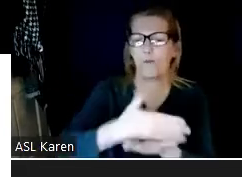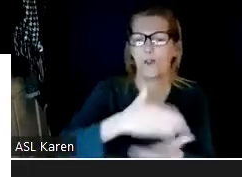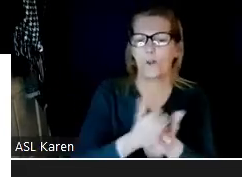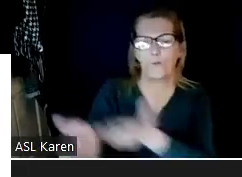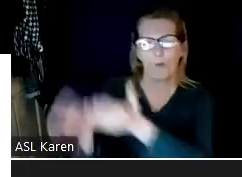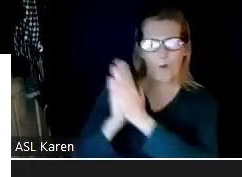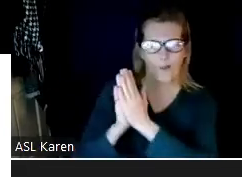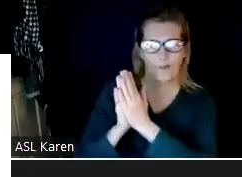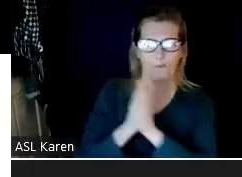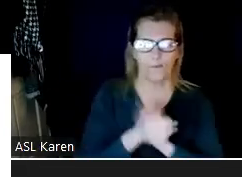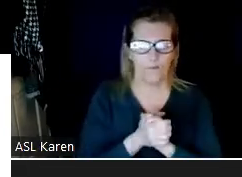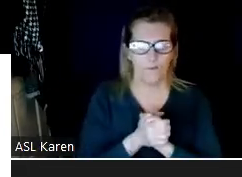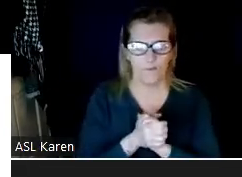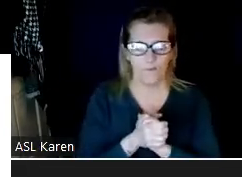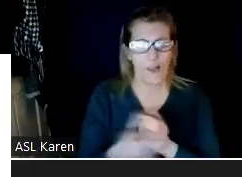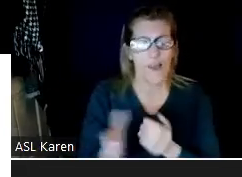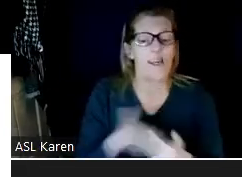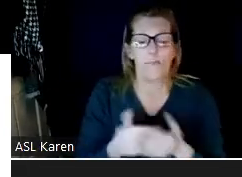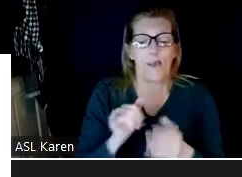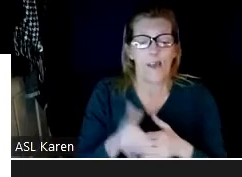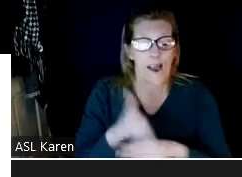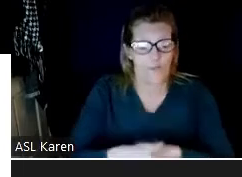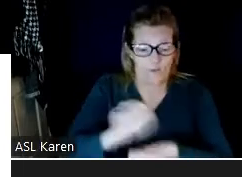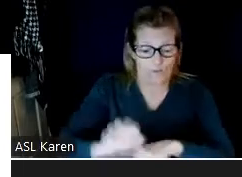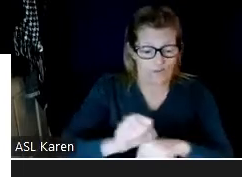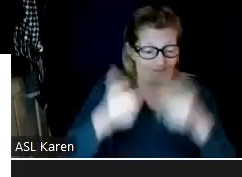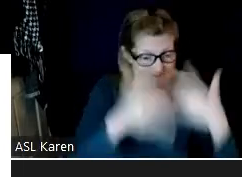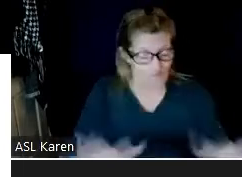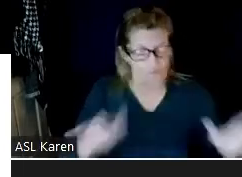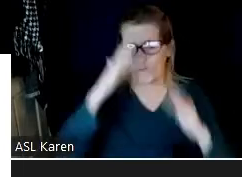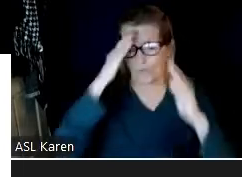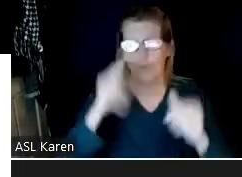15:08:35 Even after all of that work is done, we hope that you will continue to share with